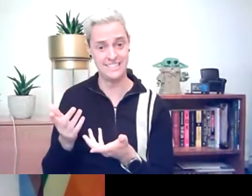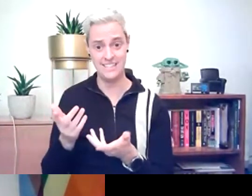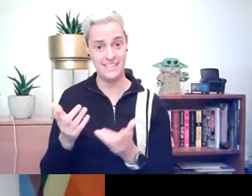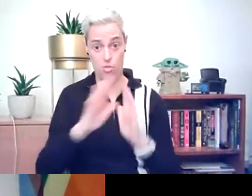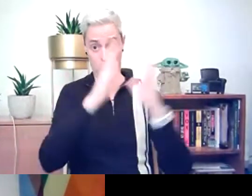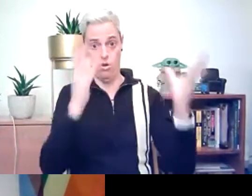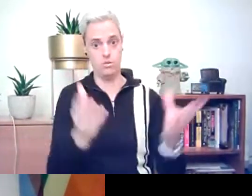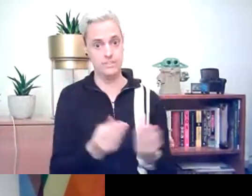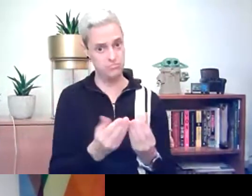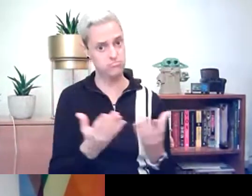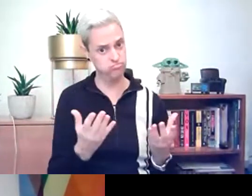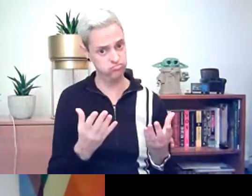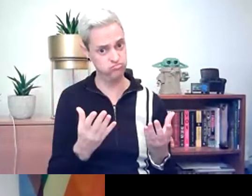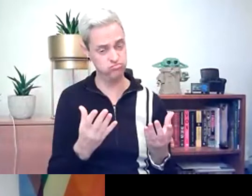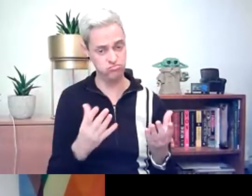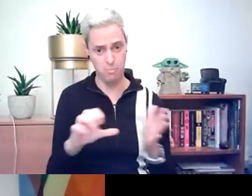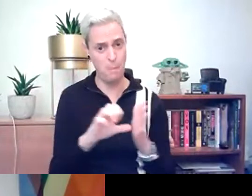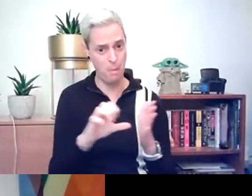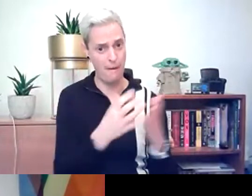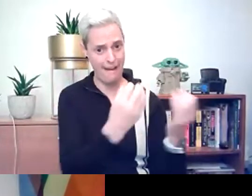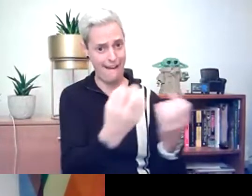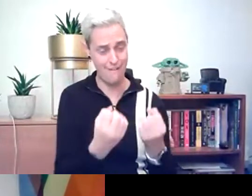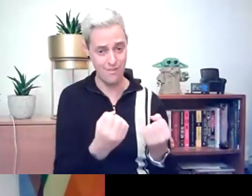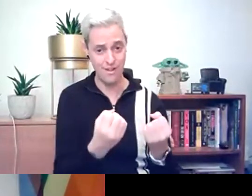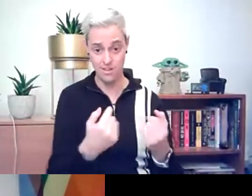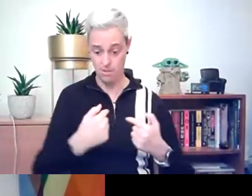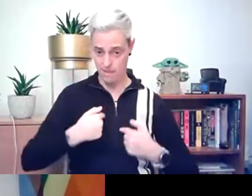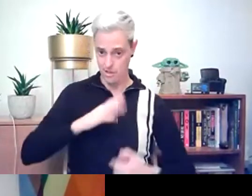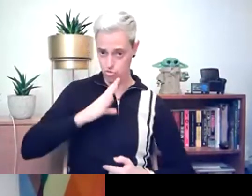non binary or you don't fit it in any way really.